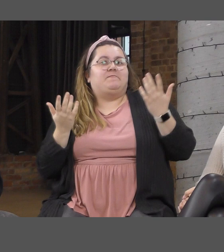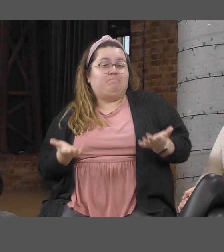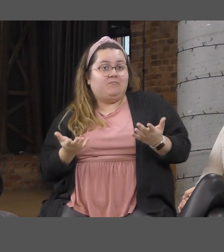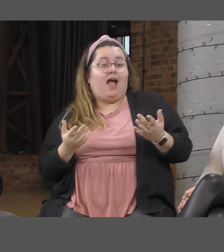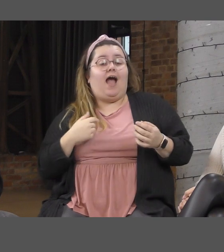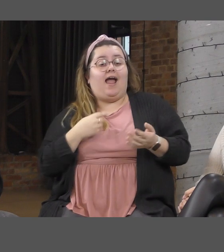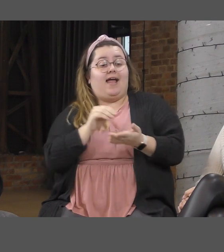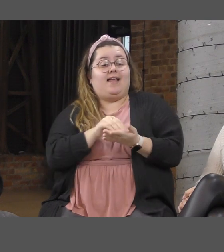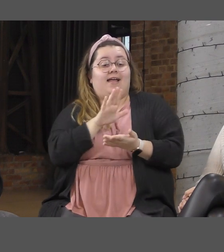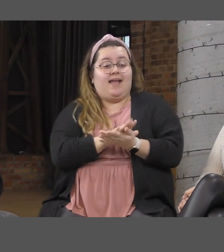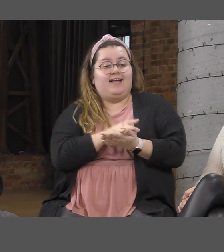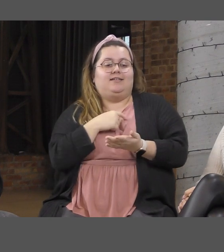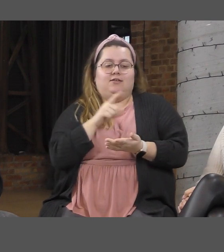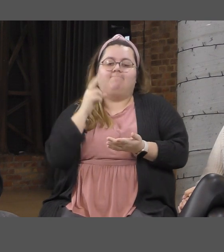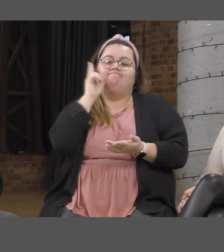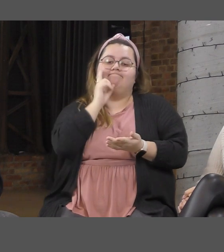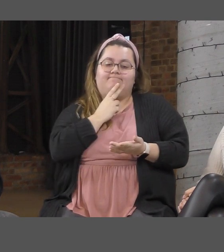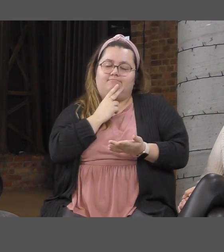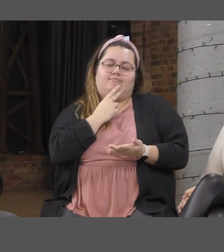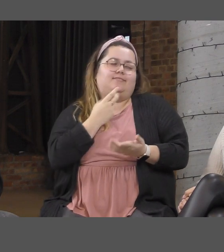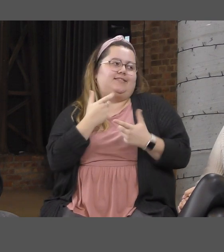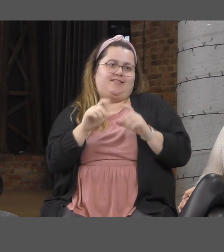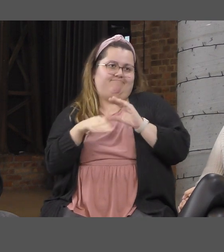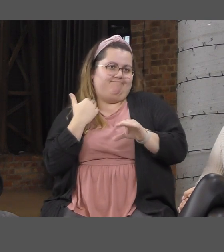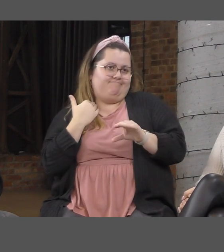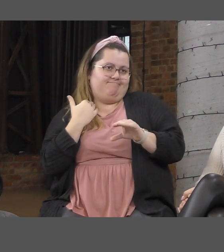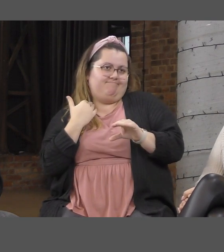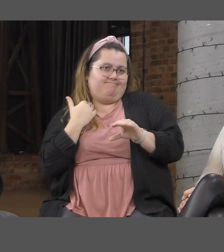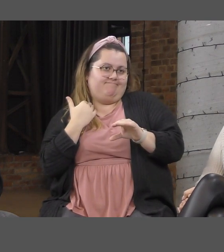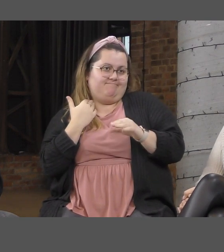If I write that I am deaf, I will not get an answer.